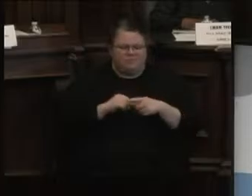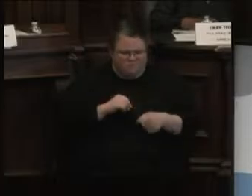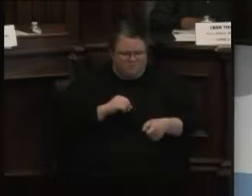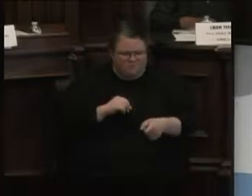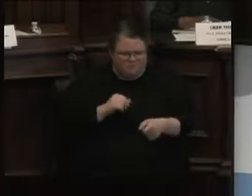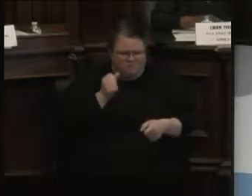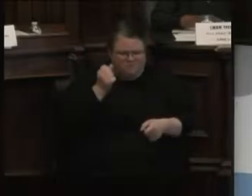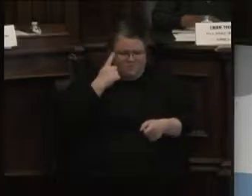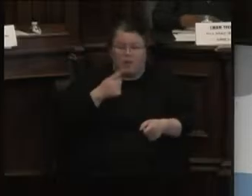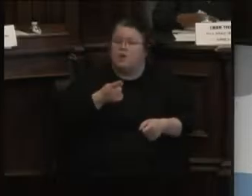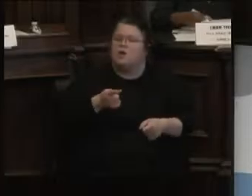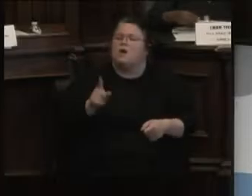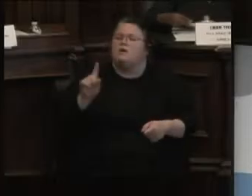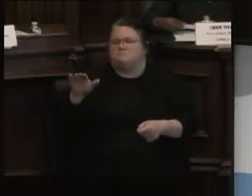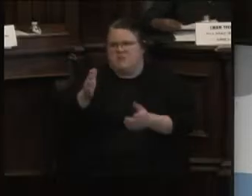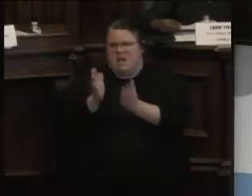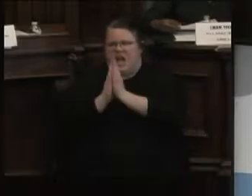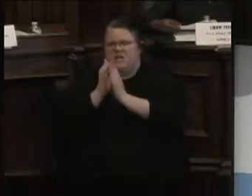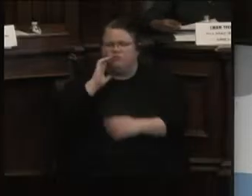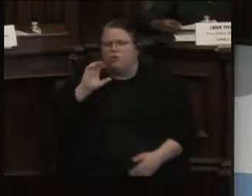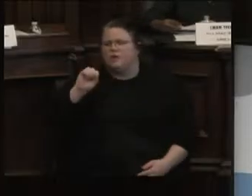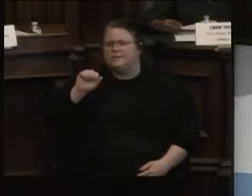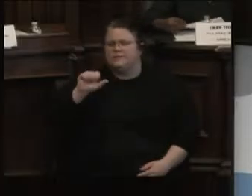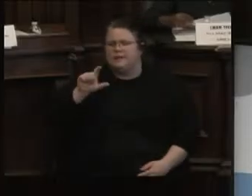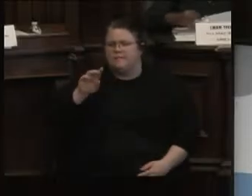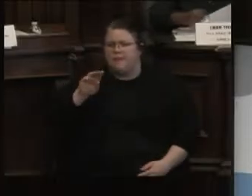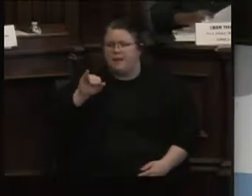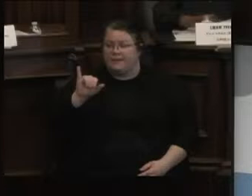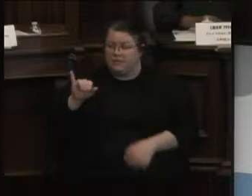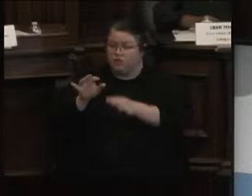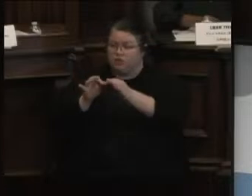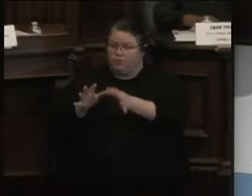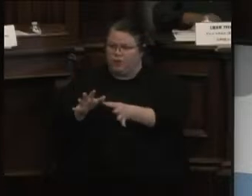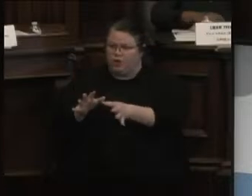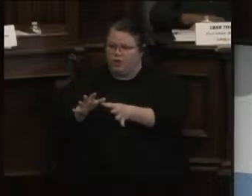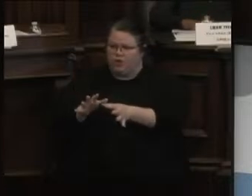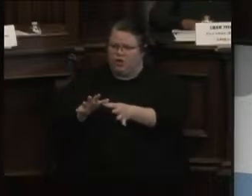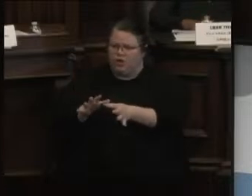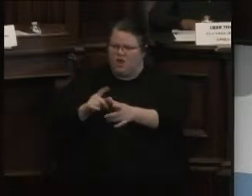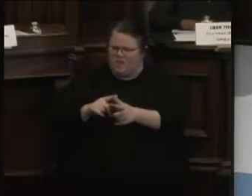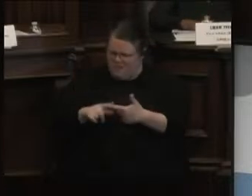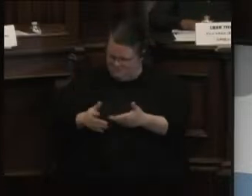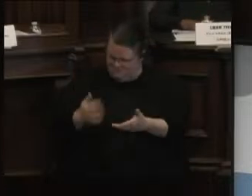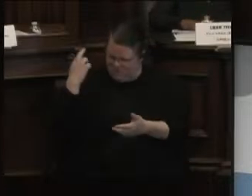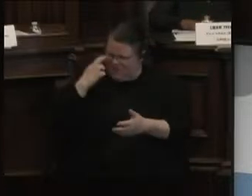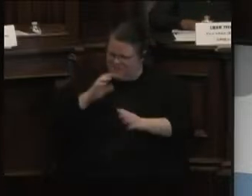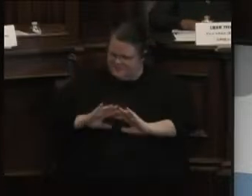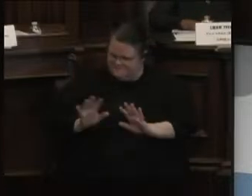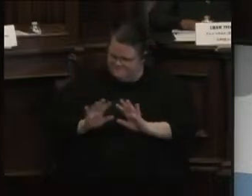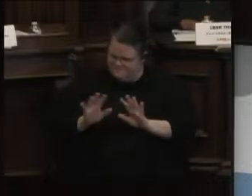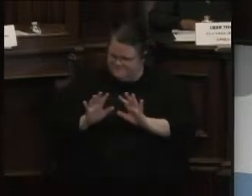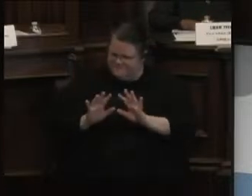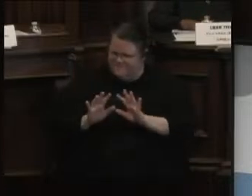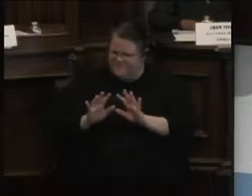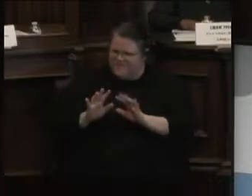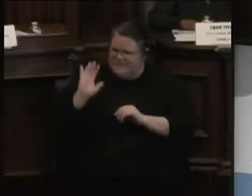seem to be understanding because you asked for a Somali interpreter, Somali is not